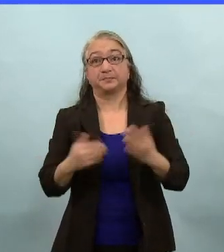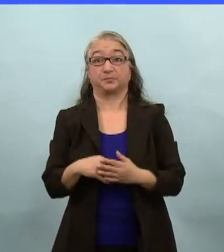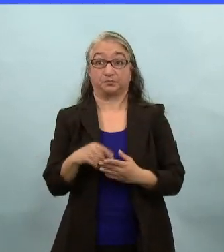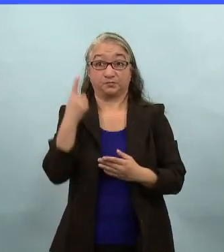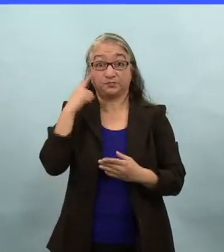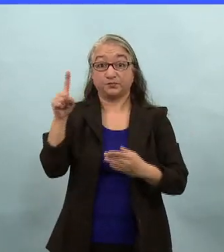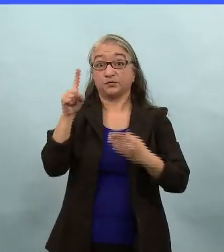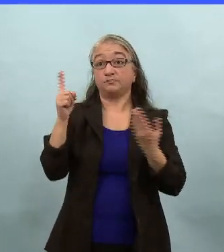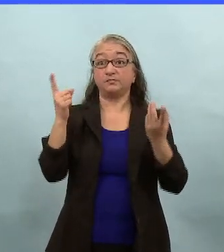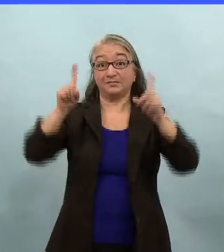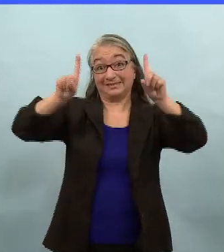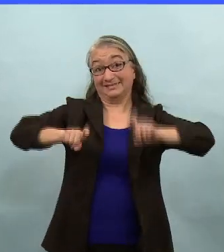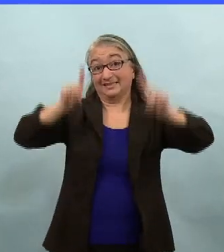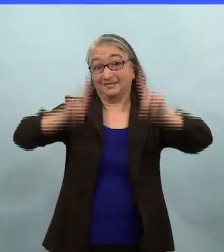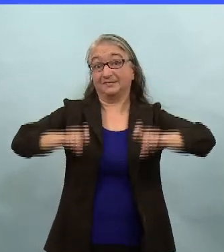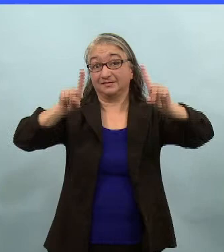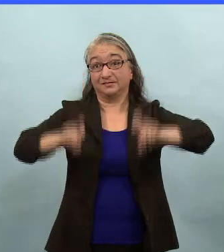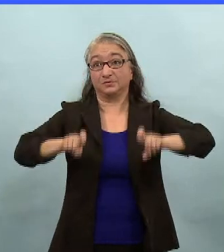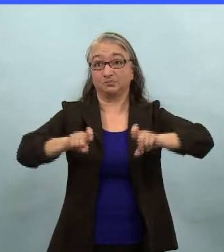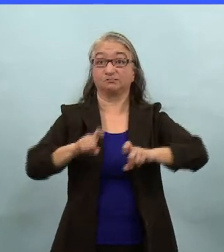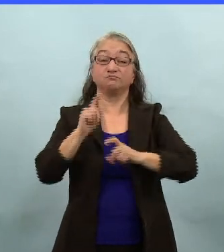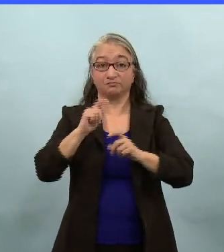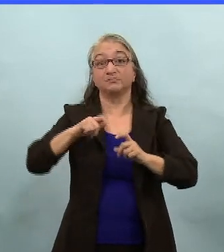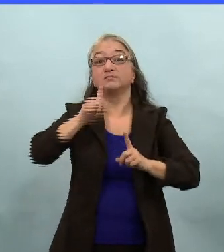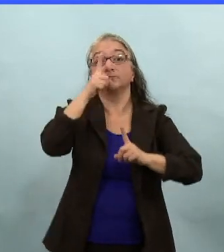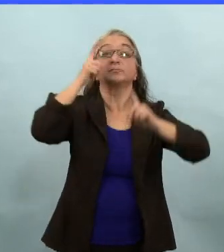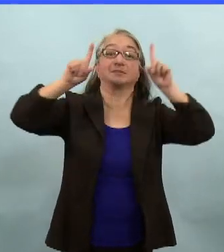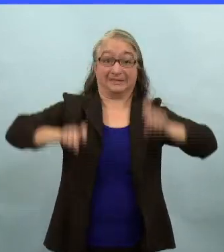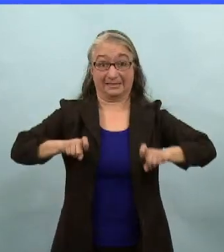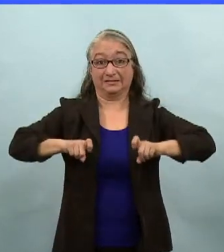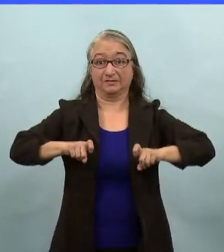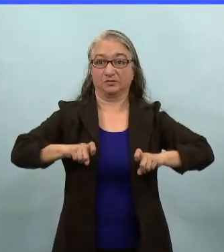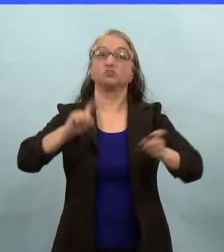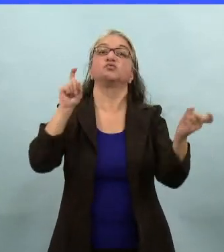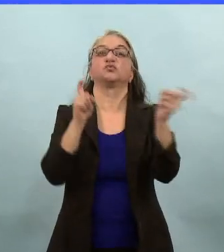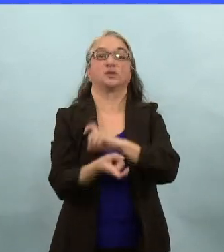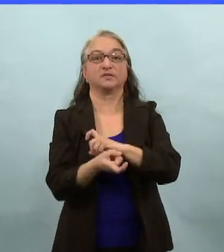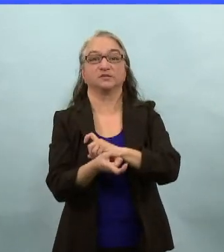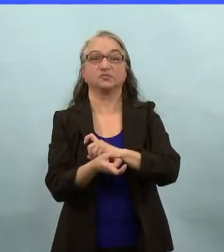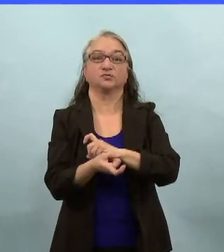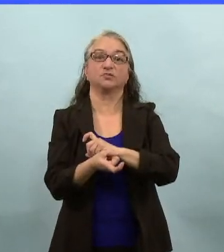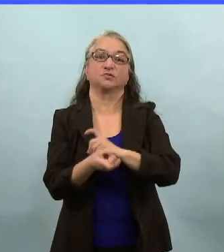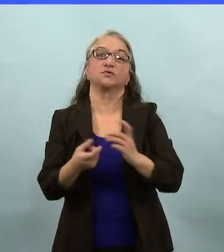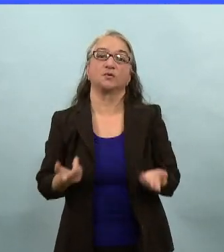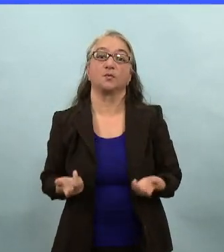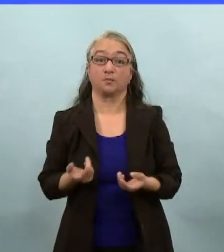because we knew omicron has a shorter incubation period it is much more infectious so we're not in